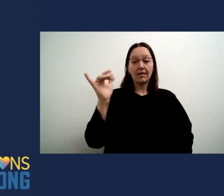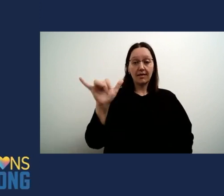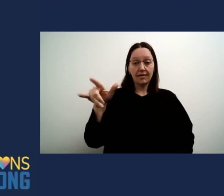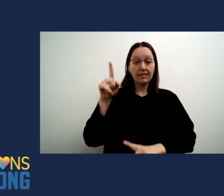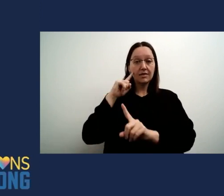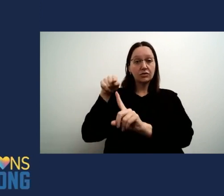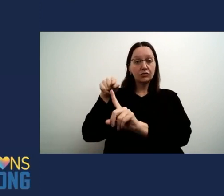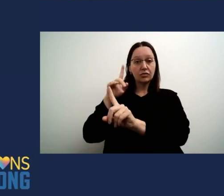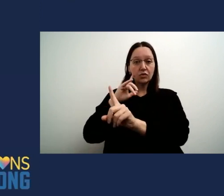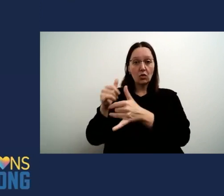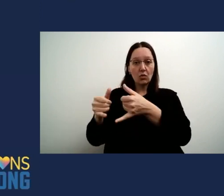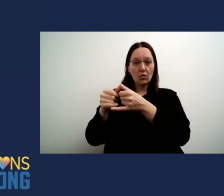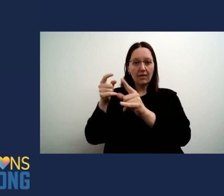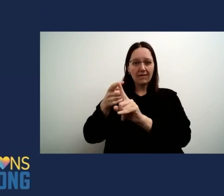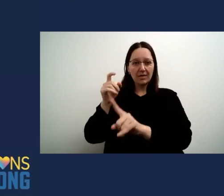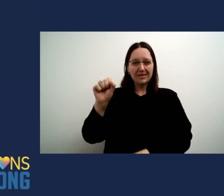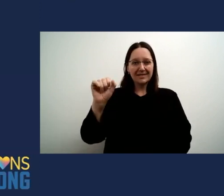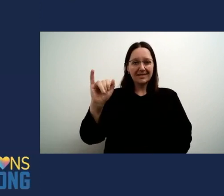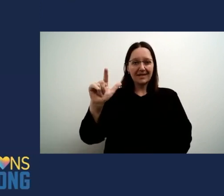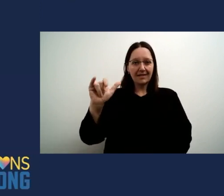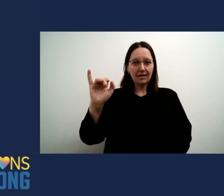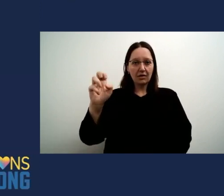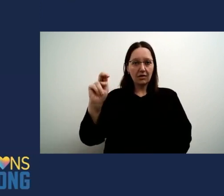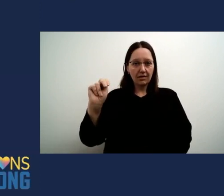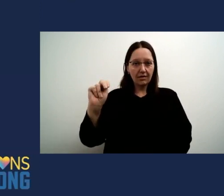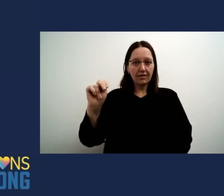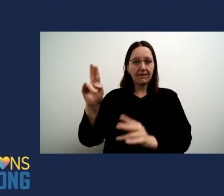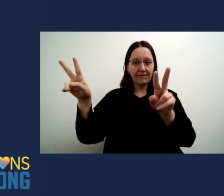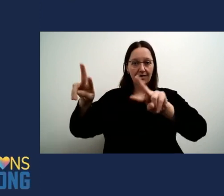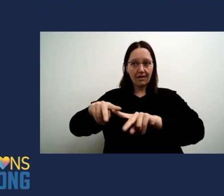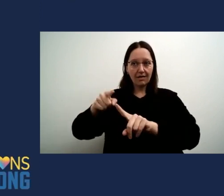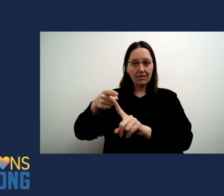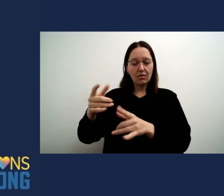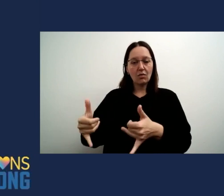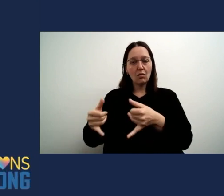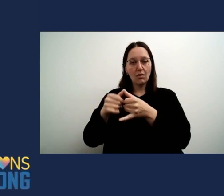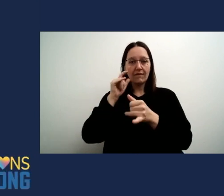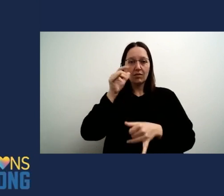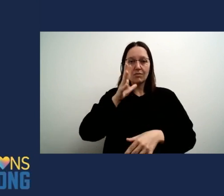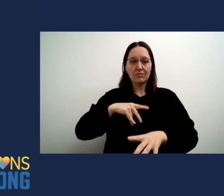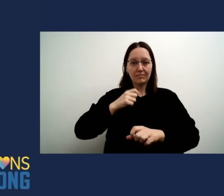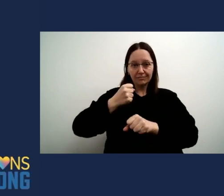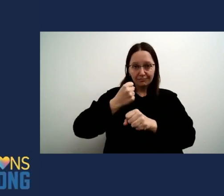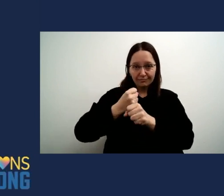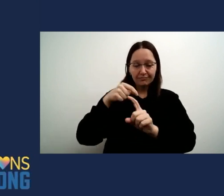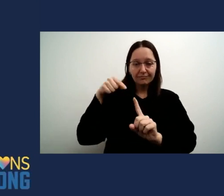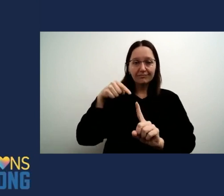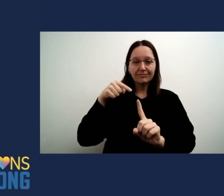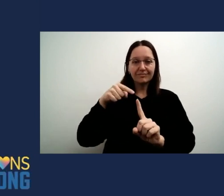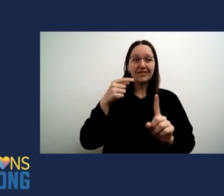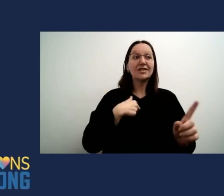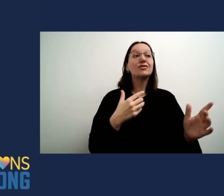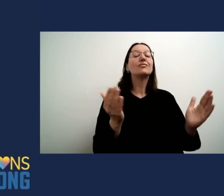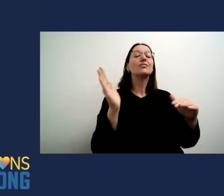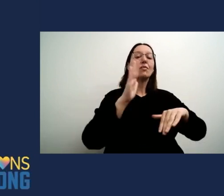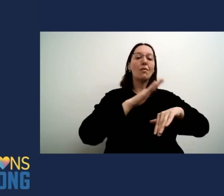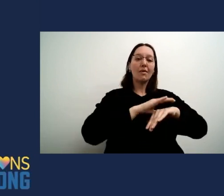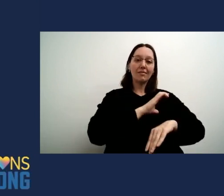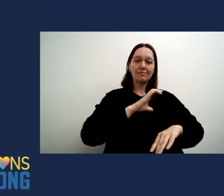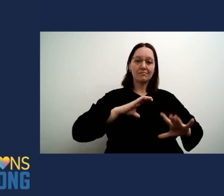community in this very important and critical conversation. Here we are, Dr. Petit, over to you